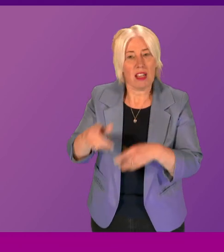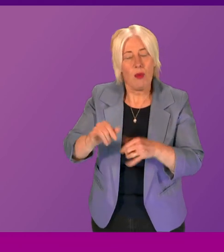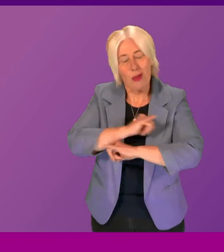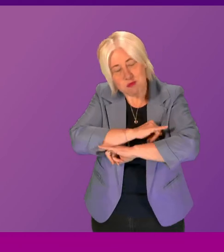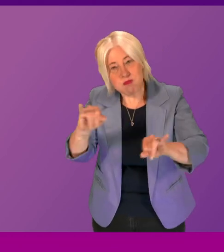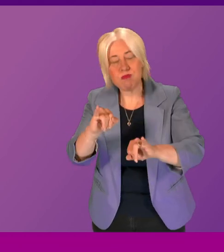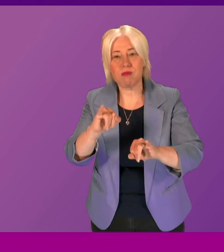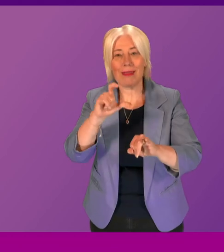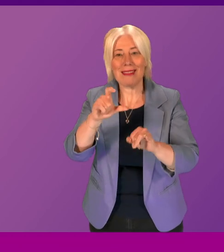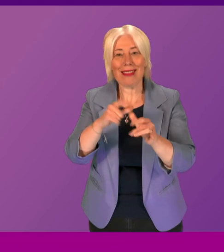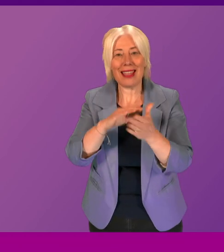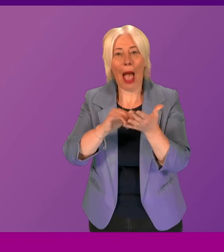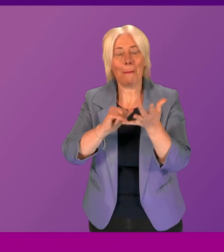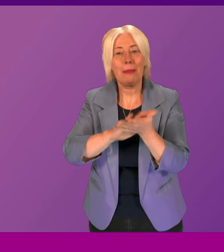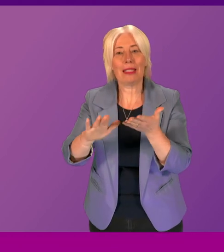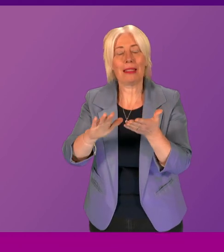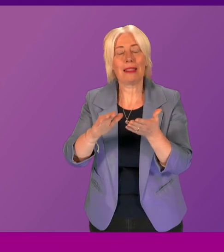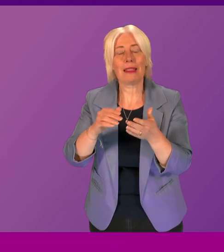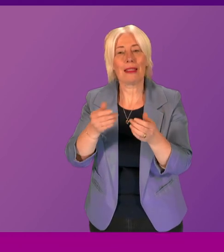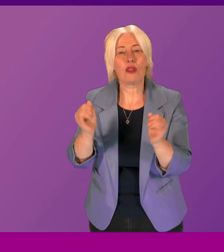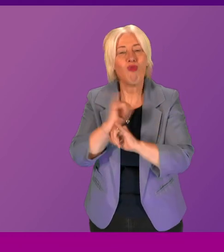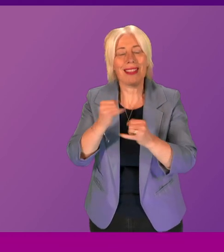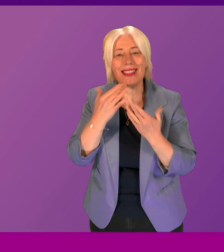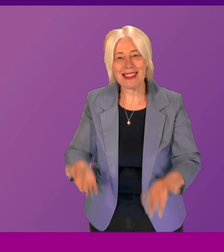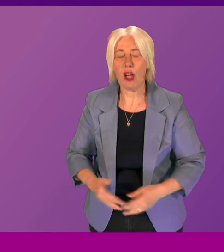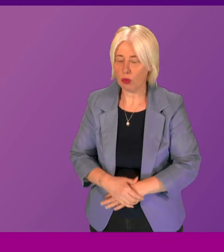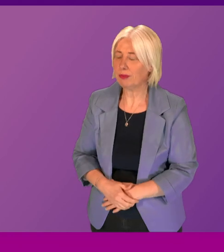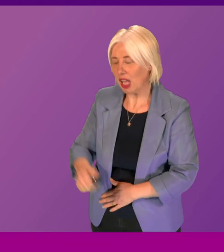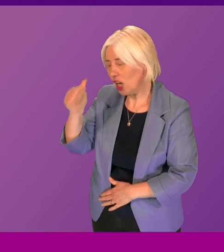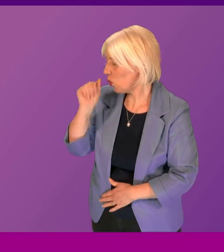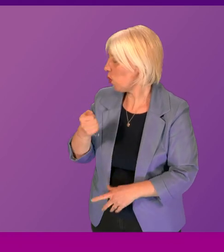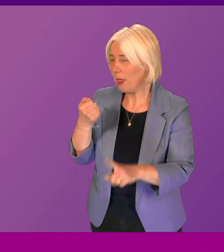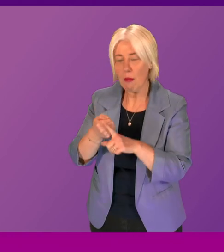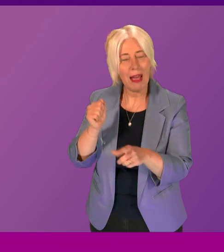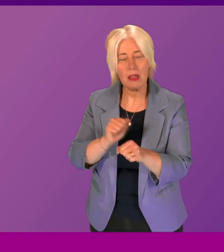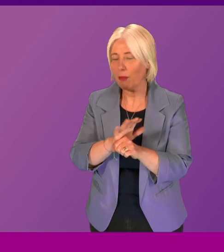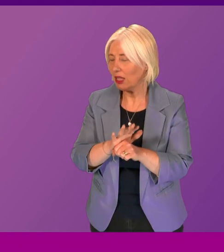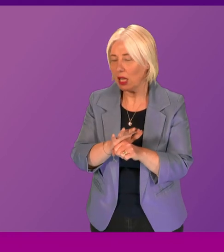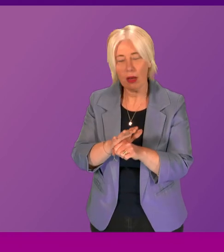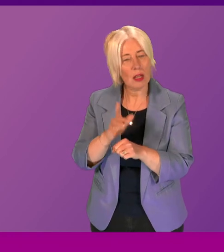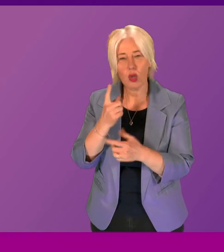There is no doubt about the impacts of the pandemic, not only on young people’s mental